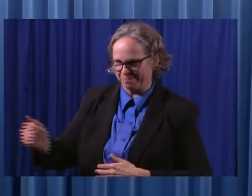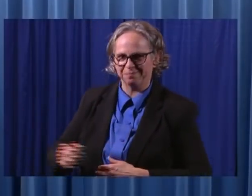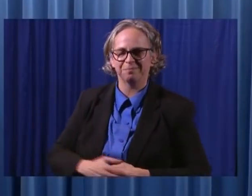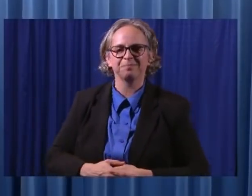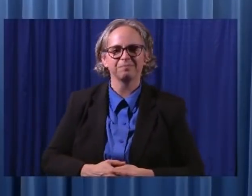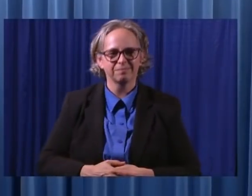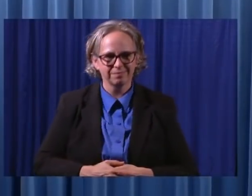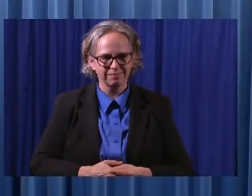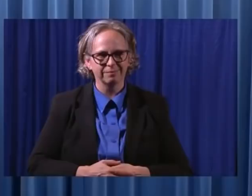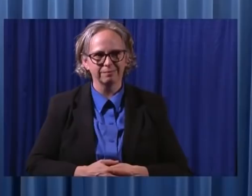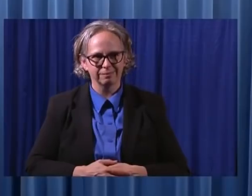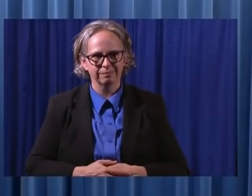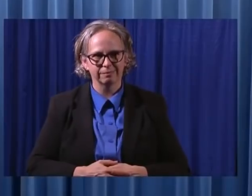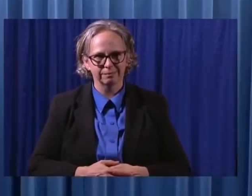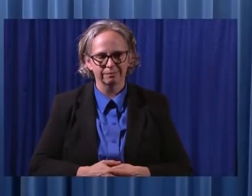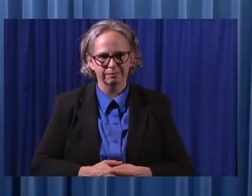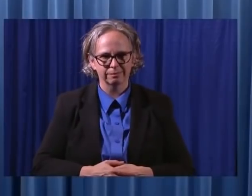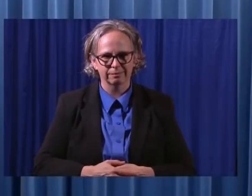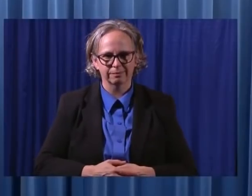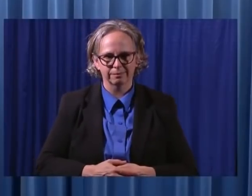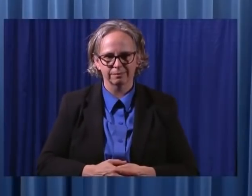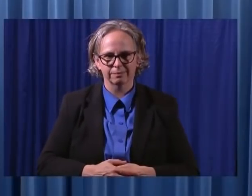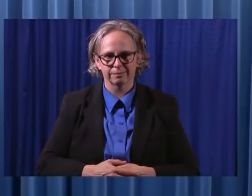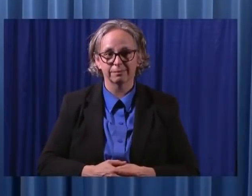LET'S MOVE ON TO FOUR OR FIVE.